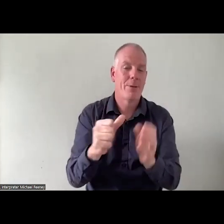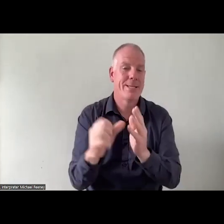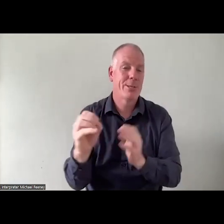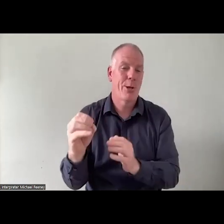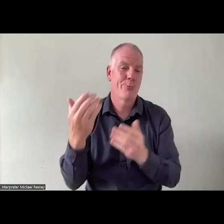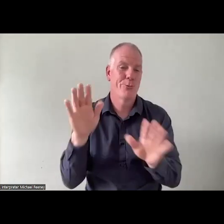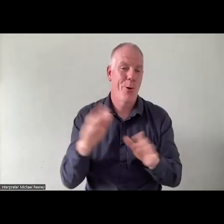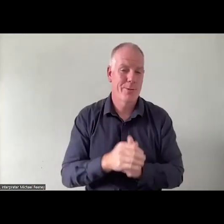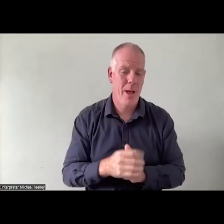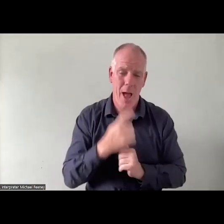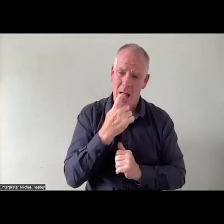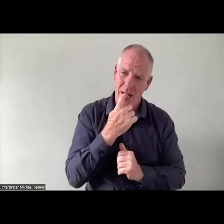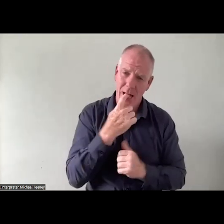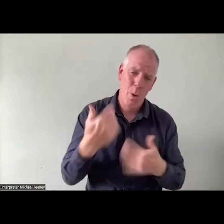And that's just a brilliant step forward